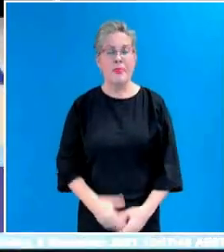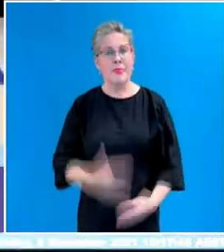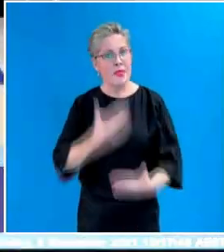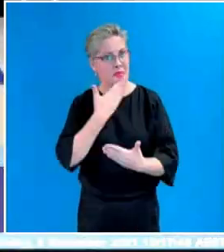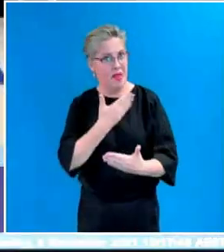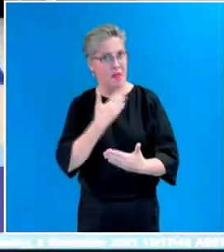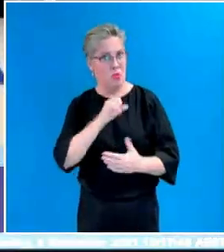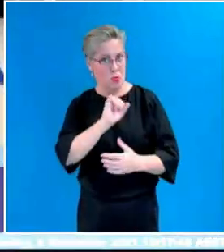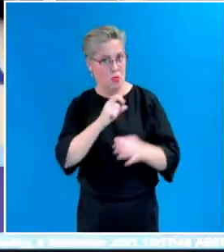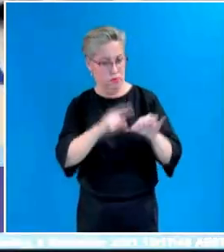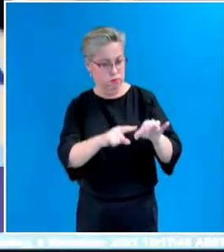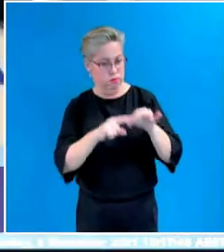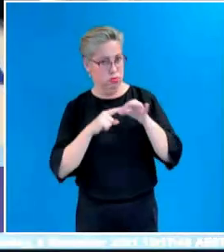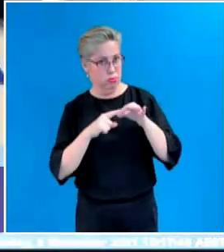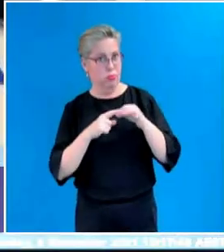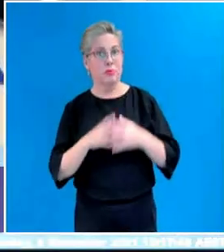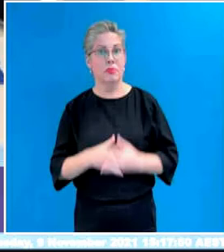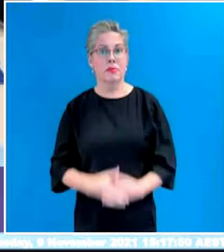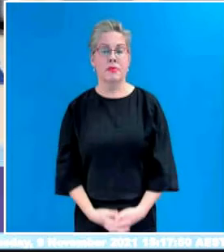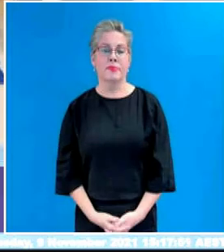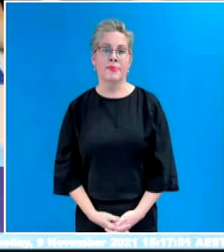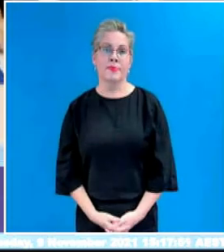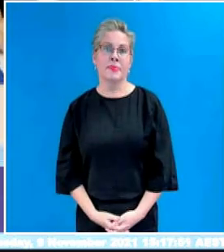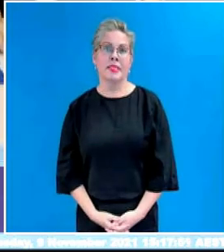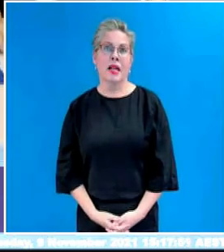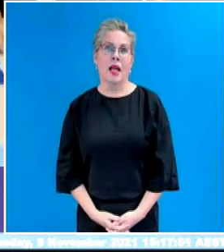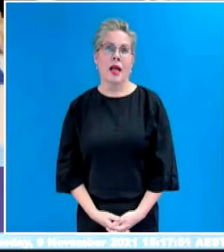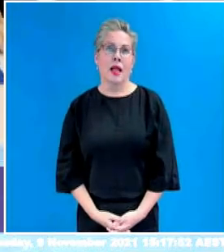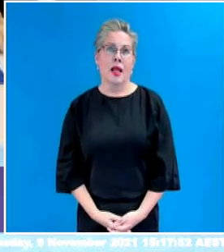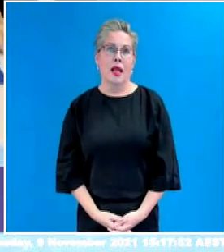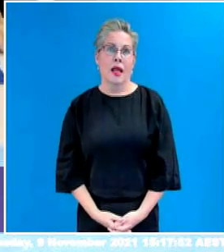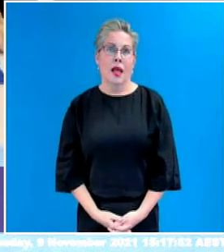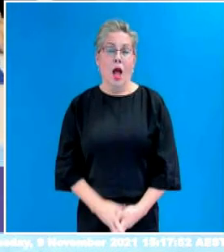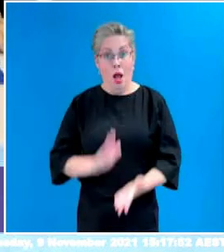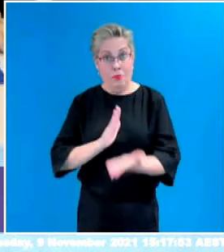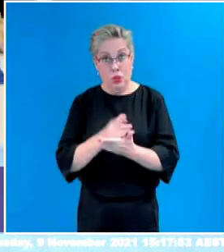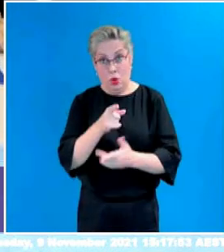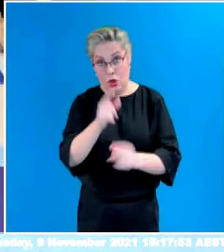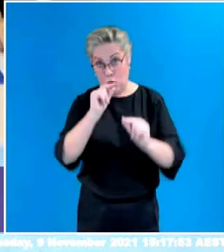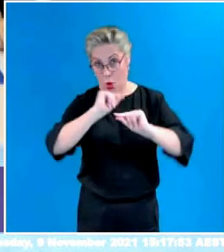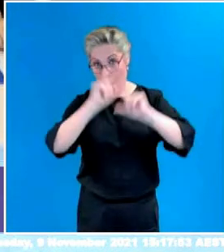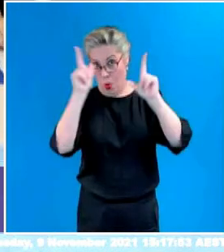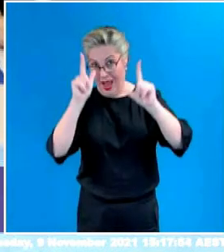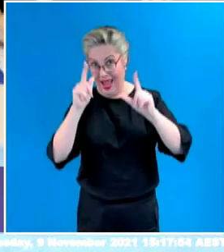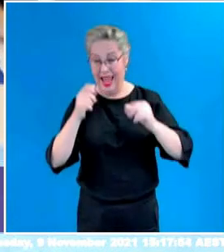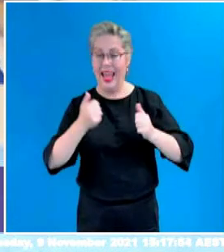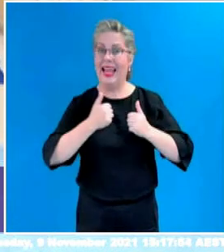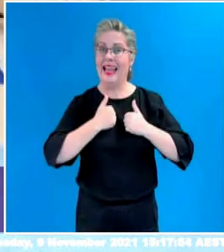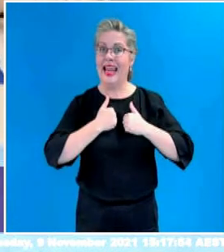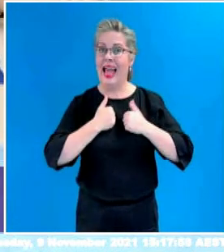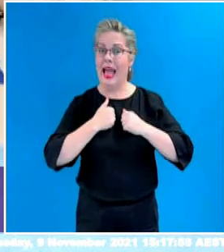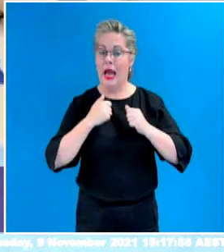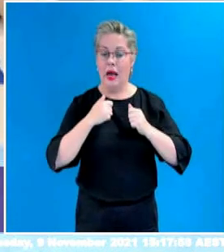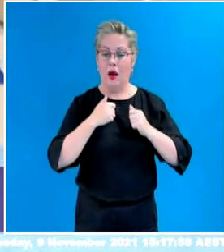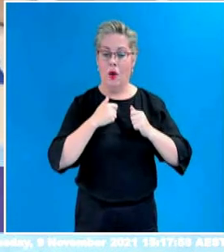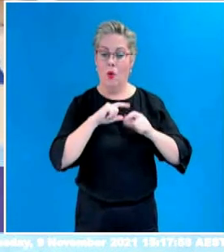I think the --- I think you are aware that in General Comment number 6, the